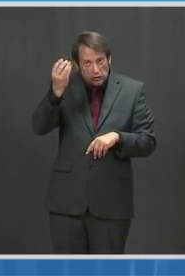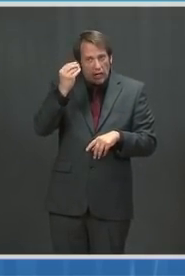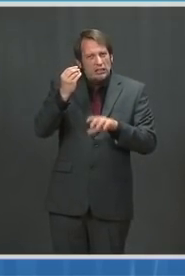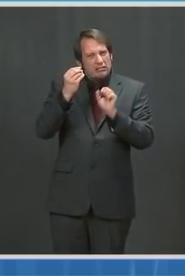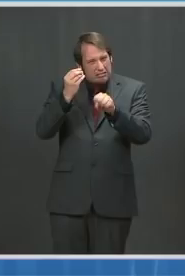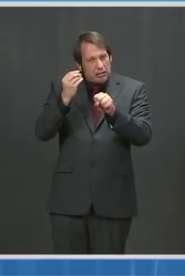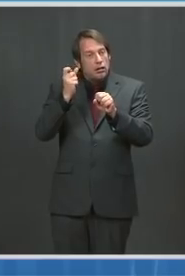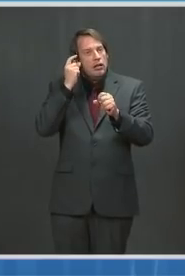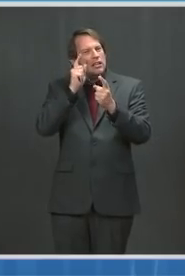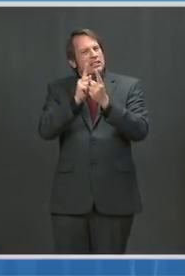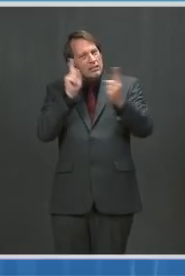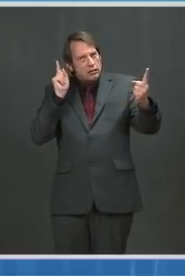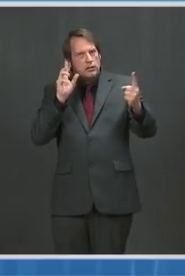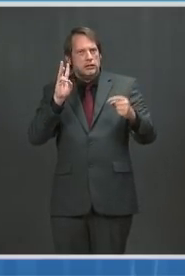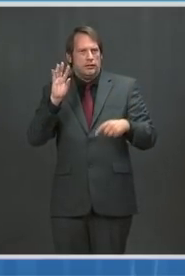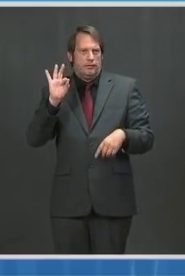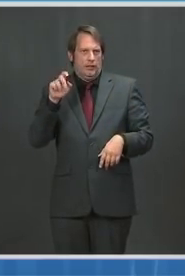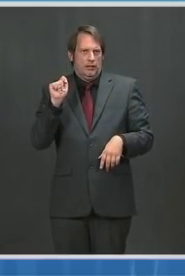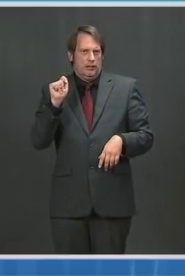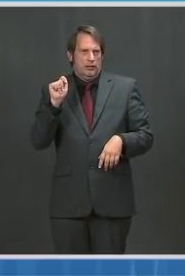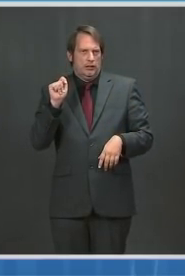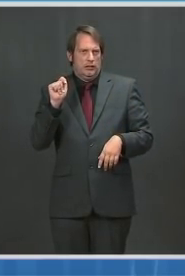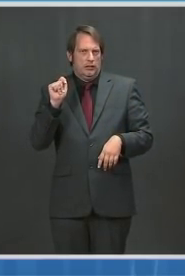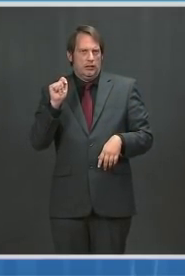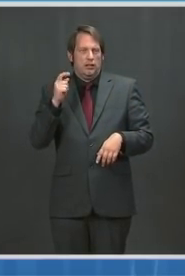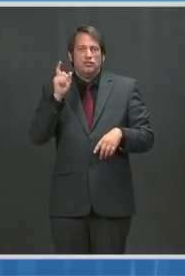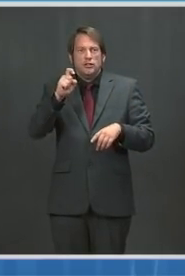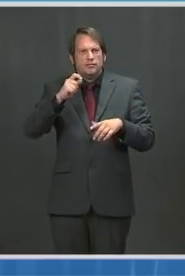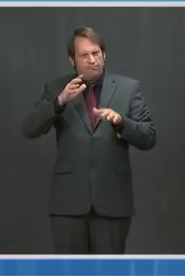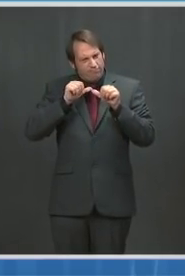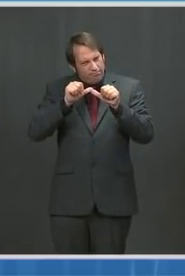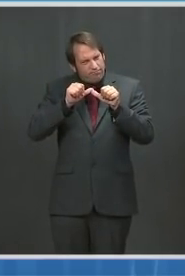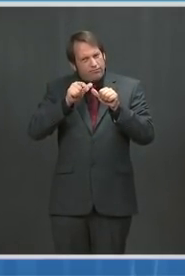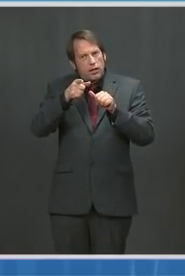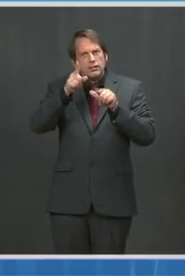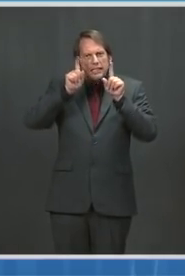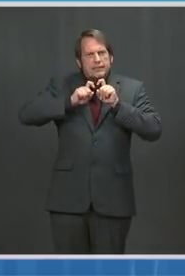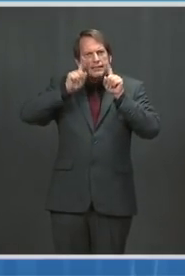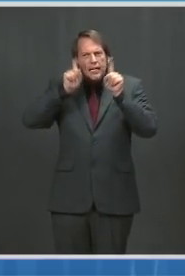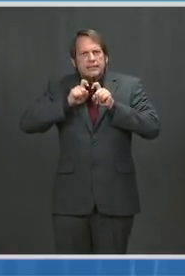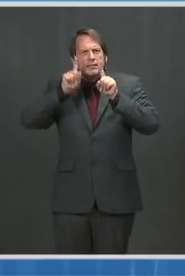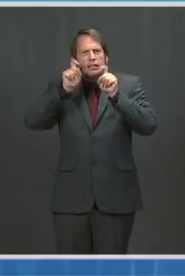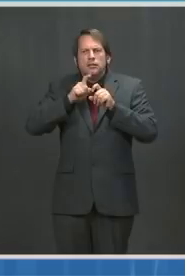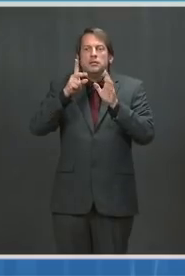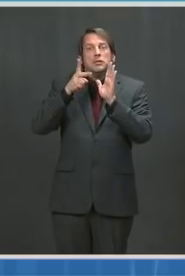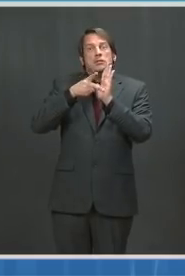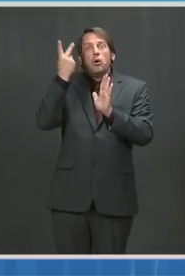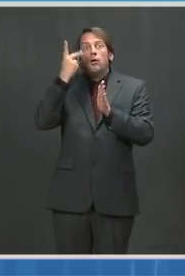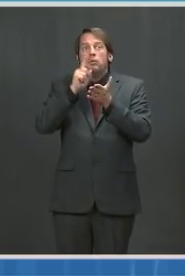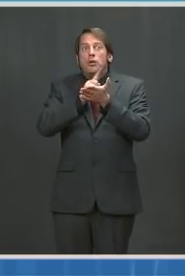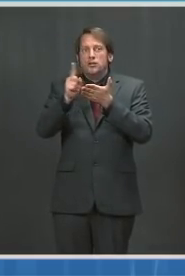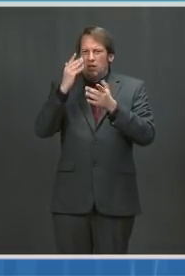testing should happen at least twice a week if these are high-risk sports. So we're pretty -- we're pretty clear on that guidance.